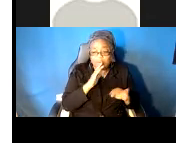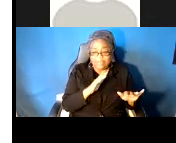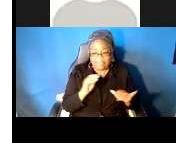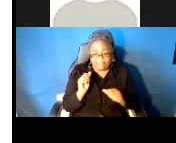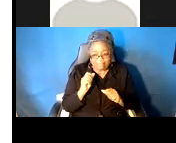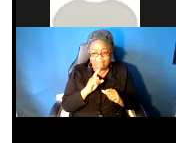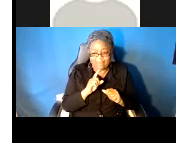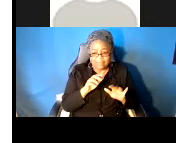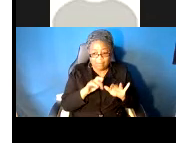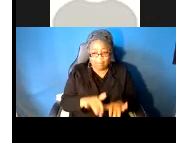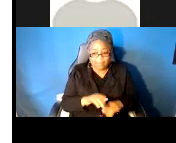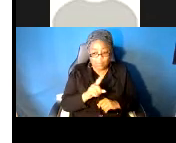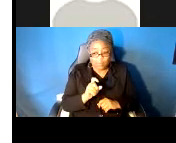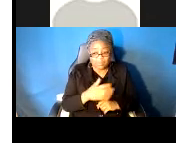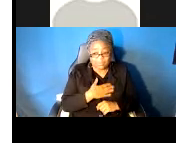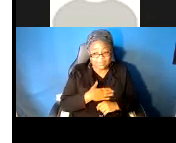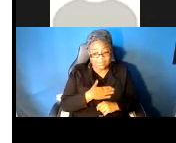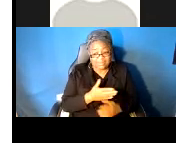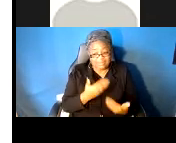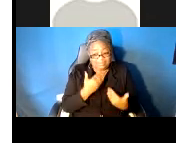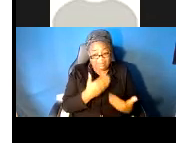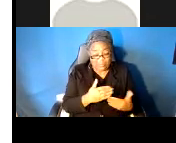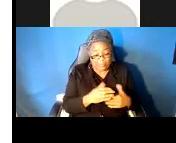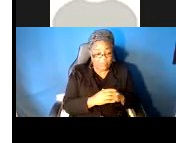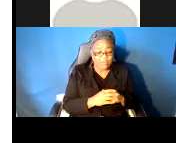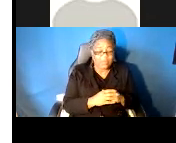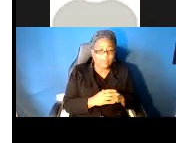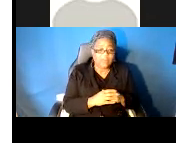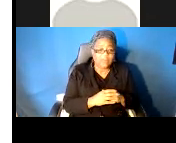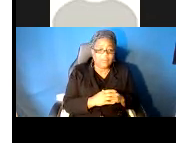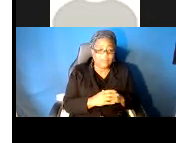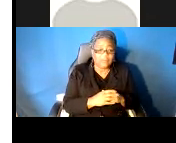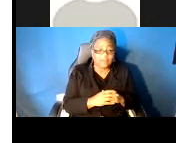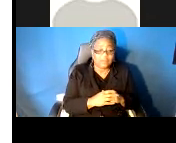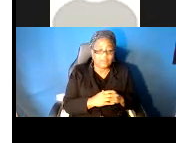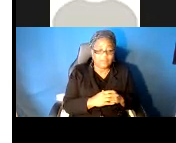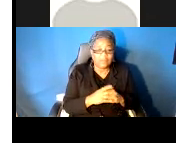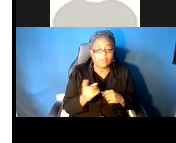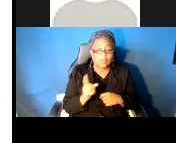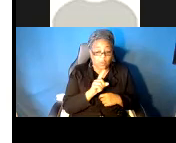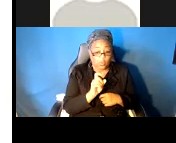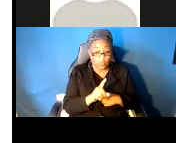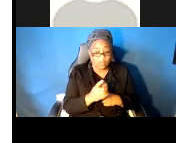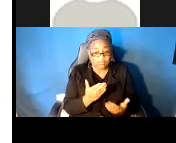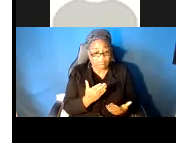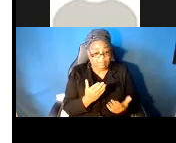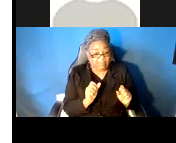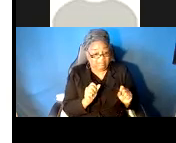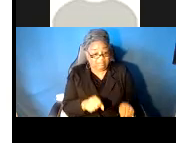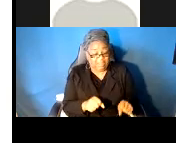Thank you. Okay, let's see here. May a person request both kinds of review, eligibility and application?